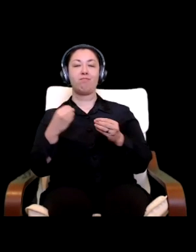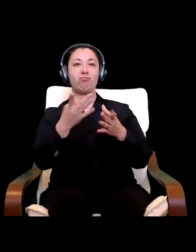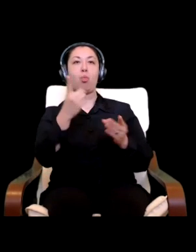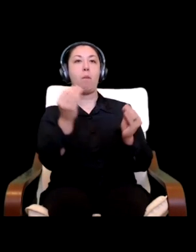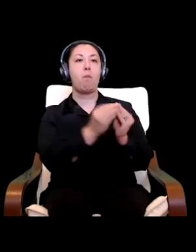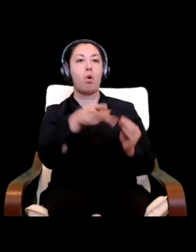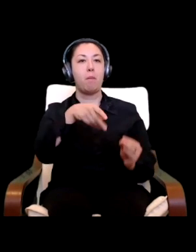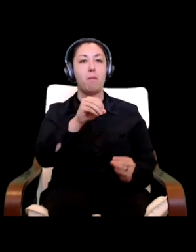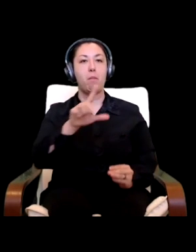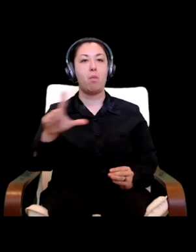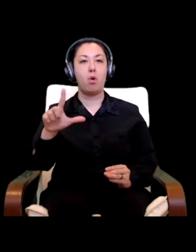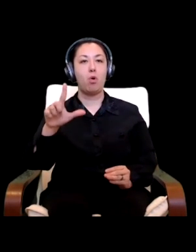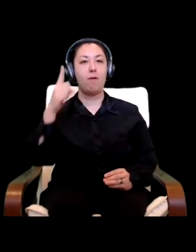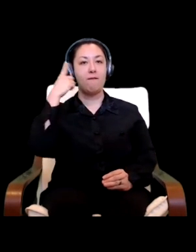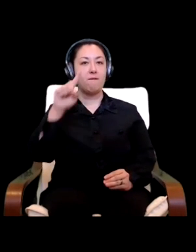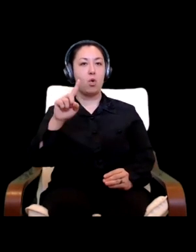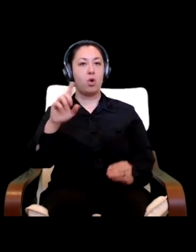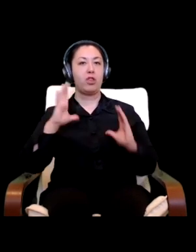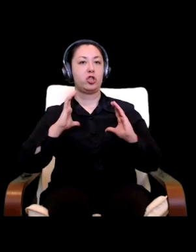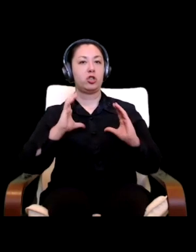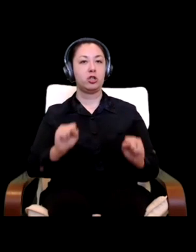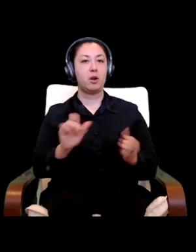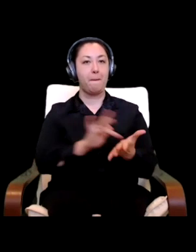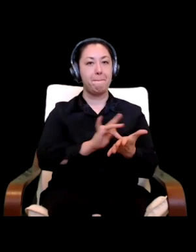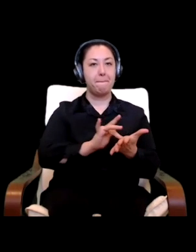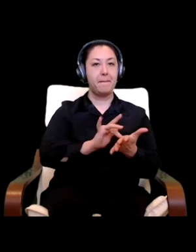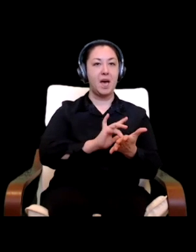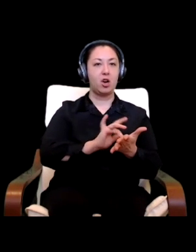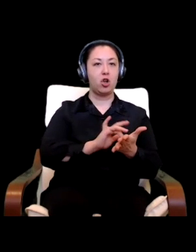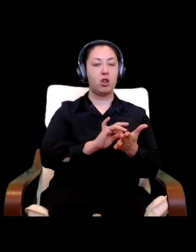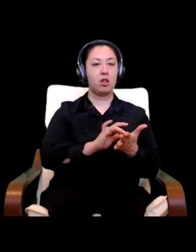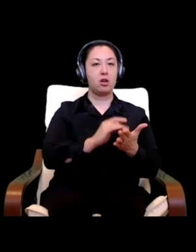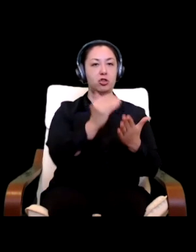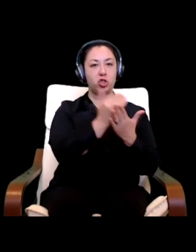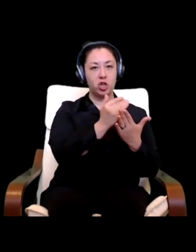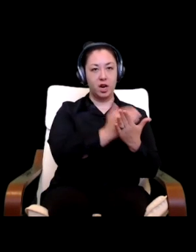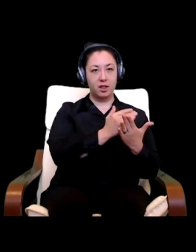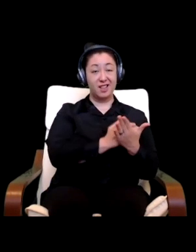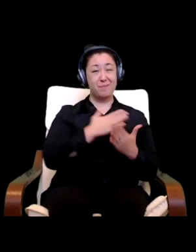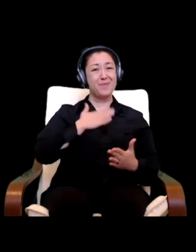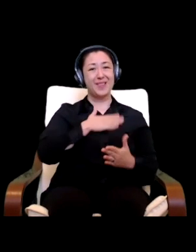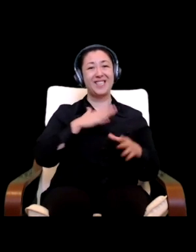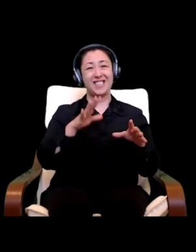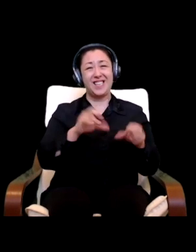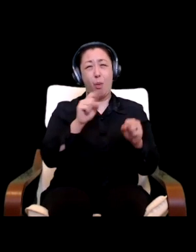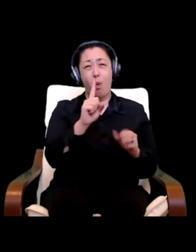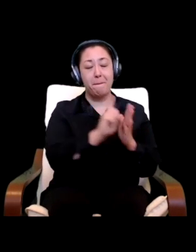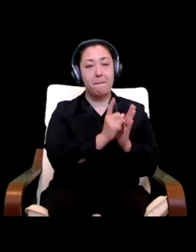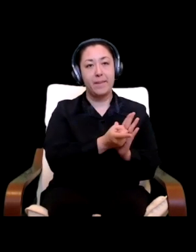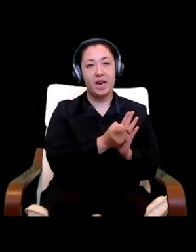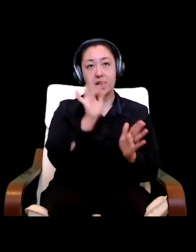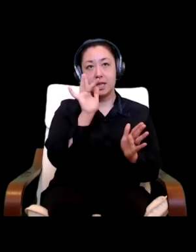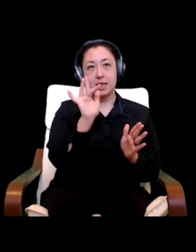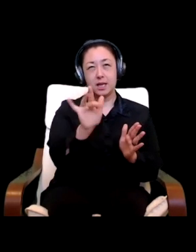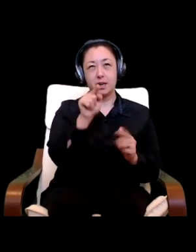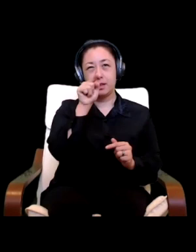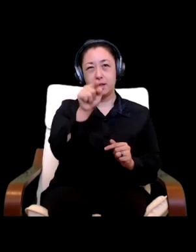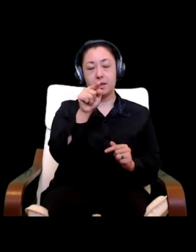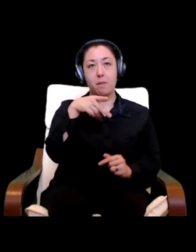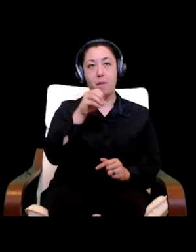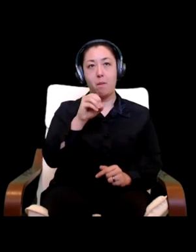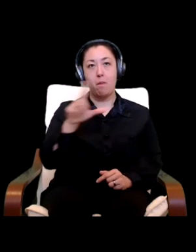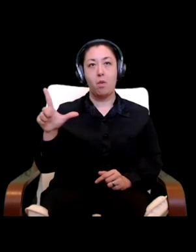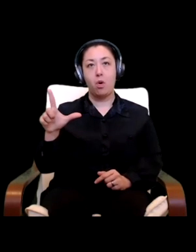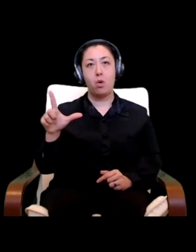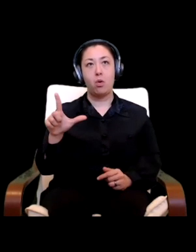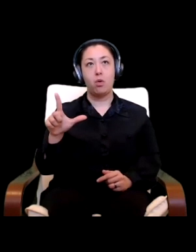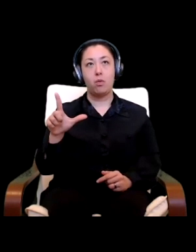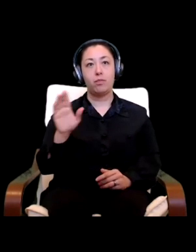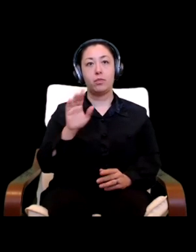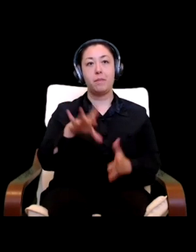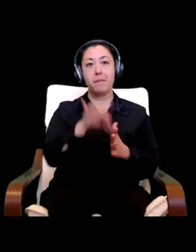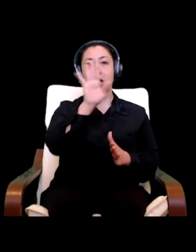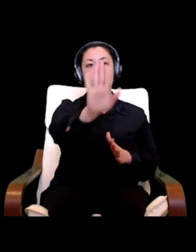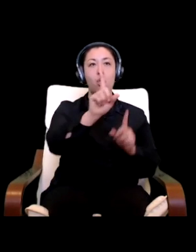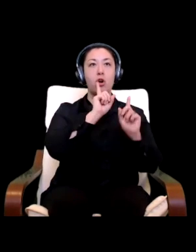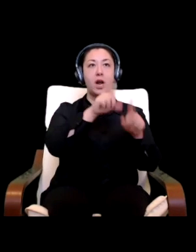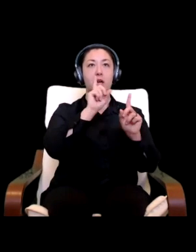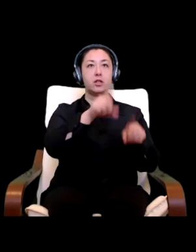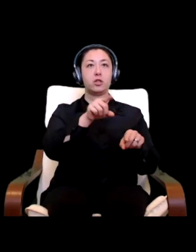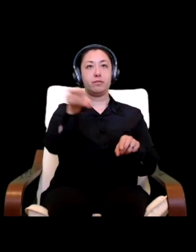CHARGE medical checklist. If you could, take a moment and just click on your answer.